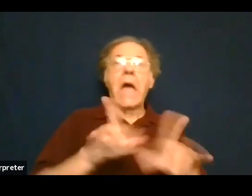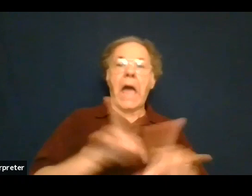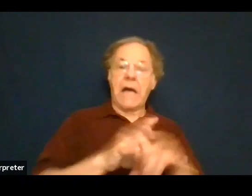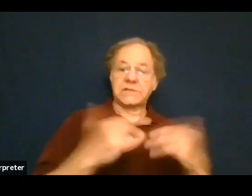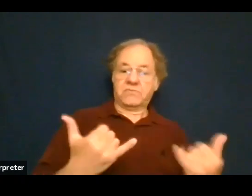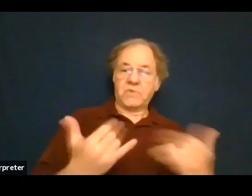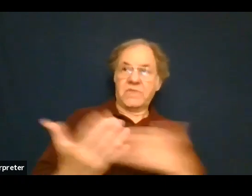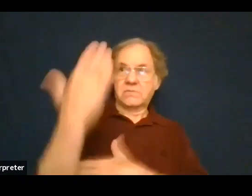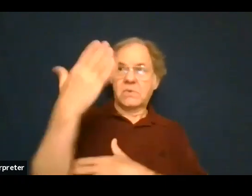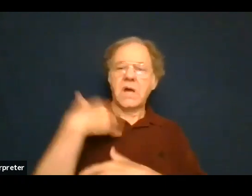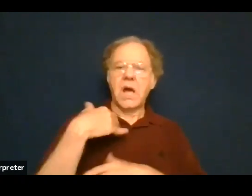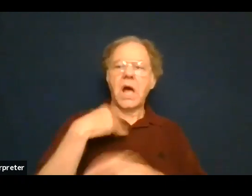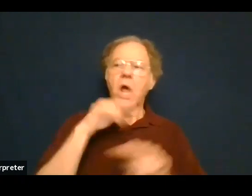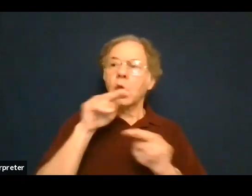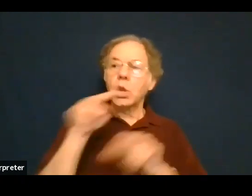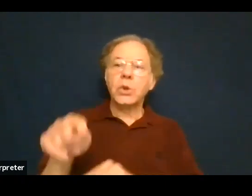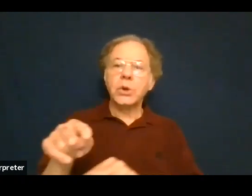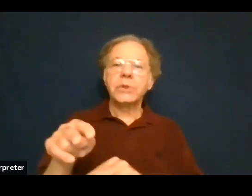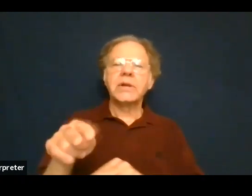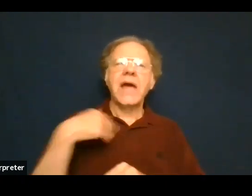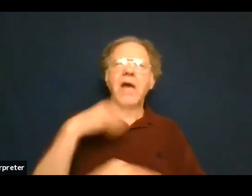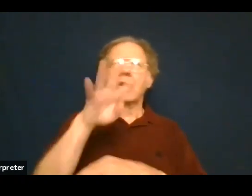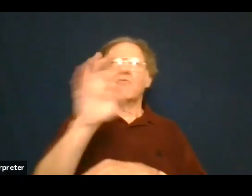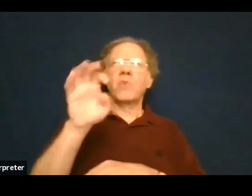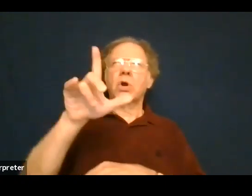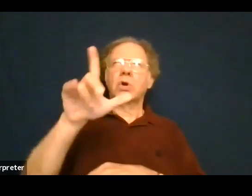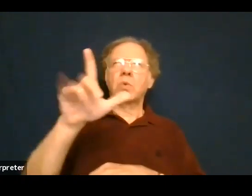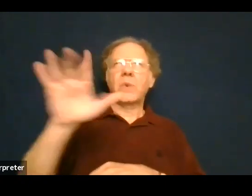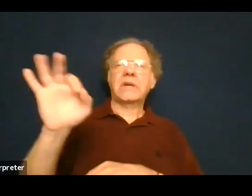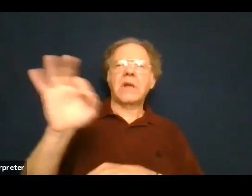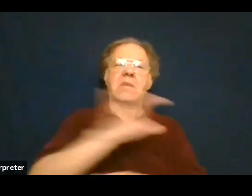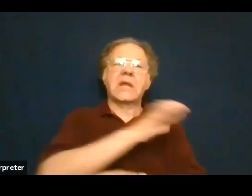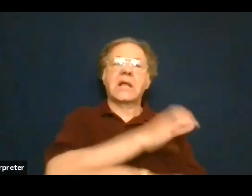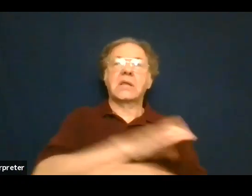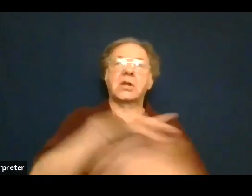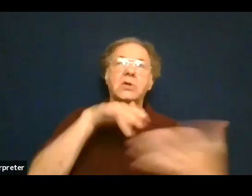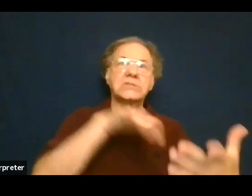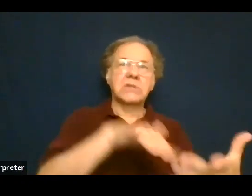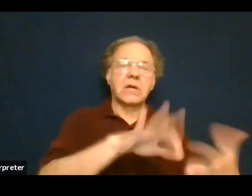There are 429 clinical studies related to COVID-19